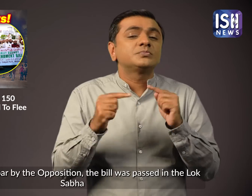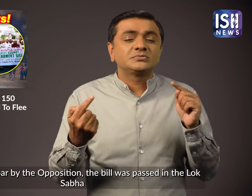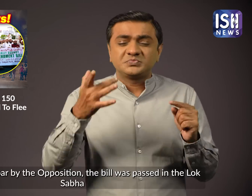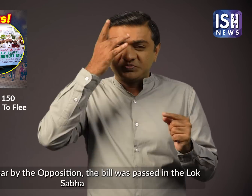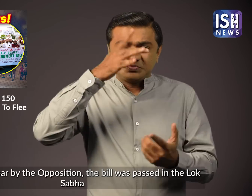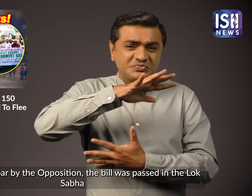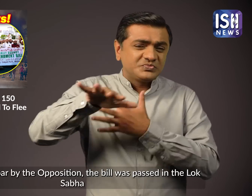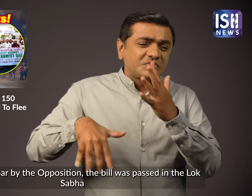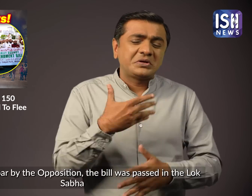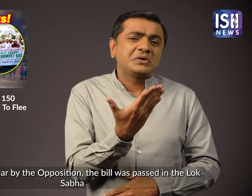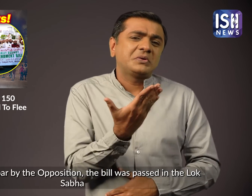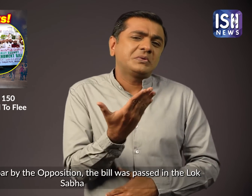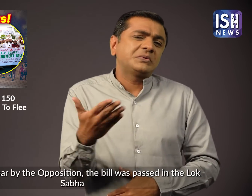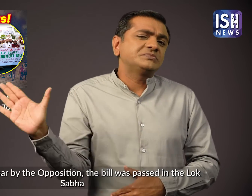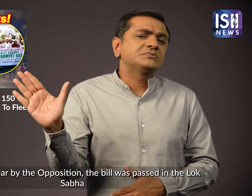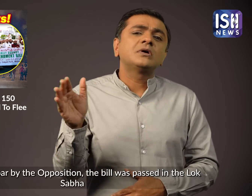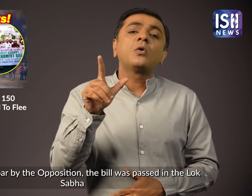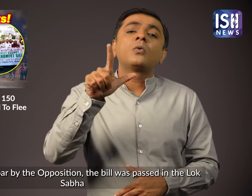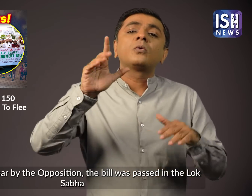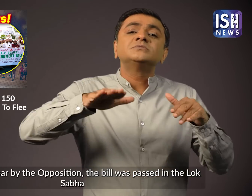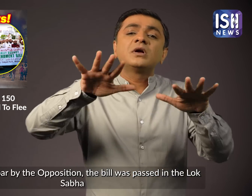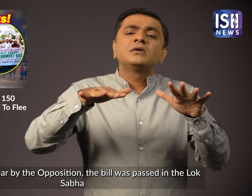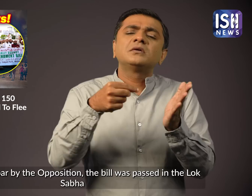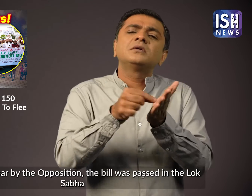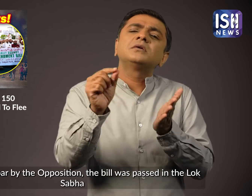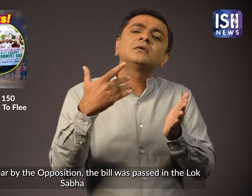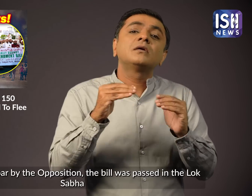Amid the uproar by the Opposition, the bill was passed in the Lok Sabha